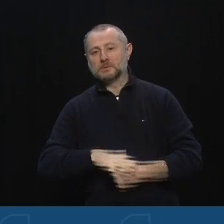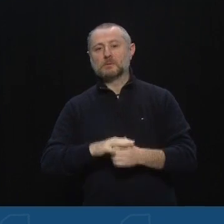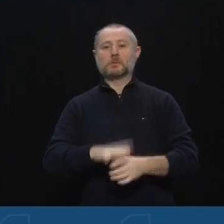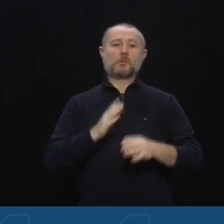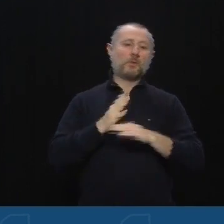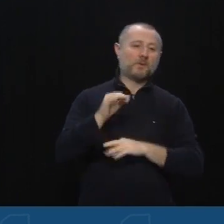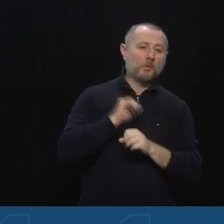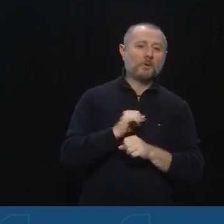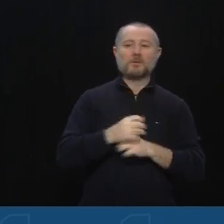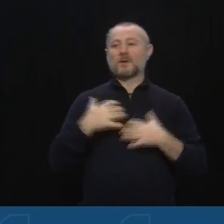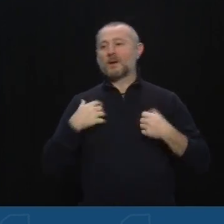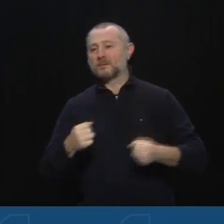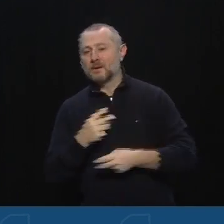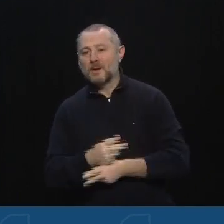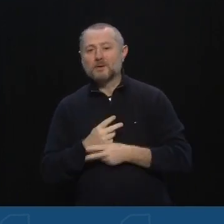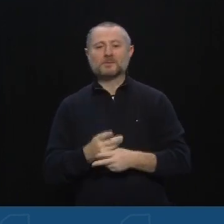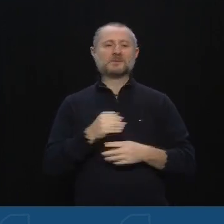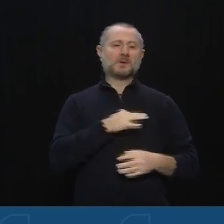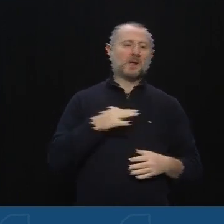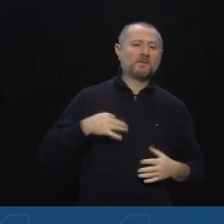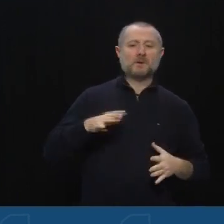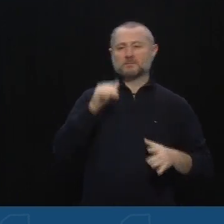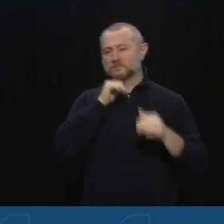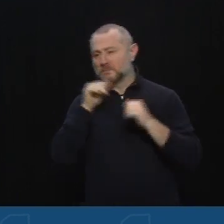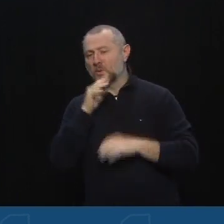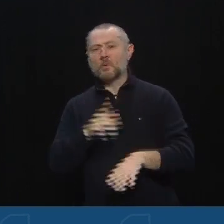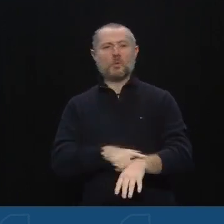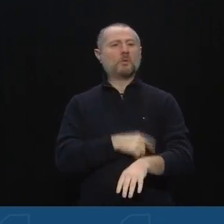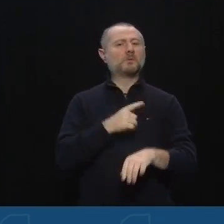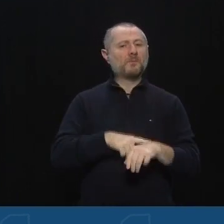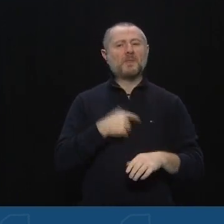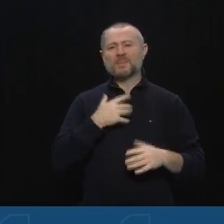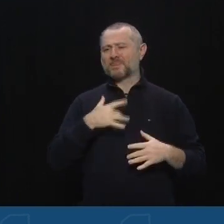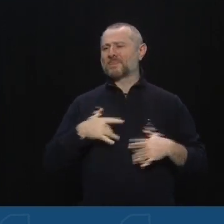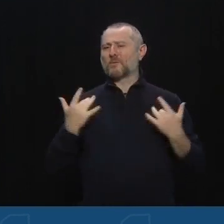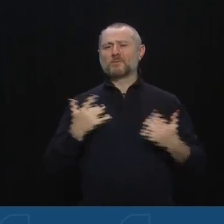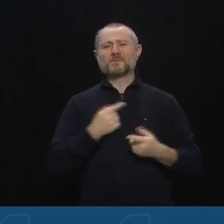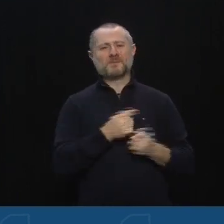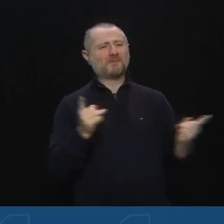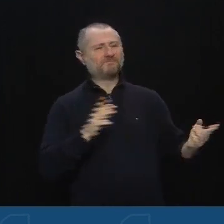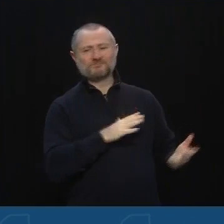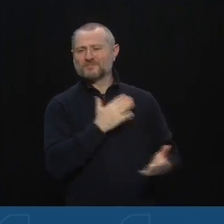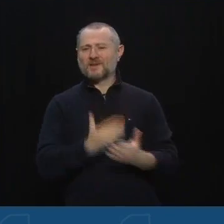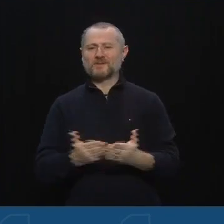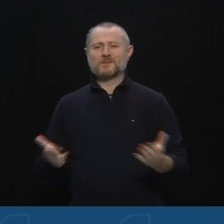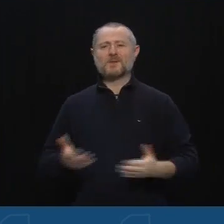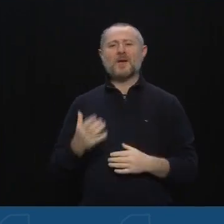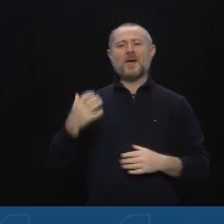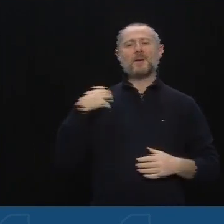THEM TO HELP US GET THE RELIEF THAT OUR OVERSTRESSED, OVERWORKED HEALTHCARE PERSONNEL